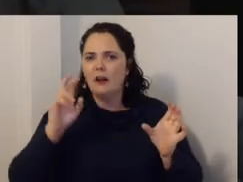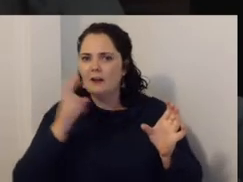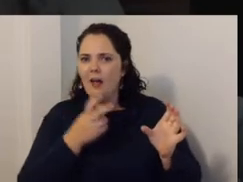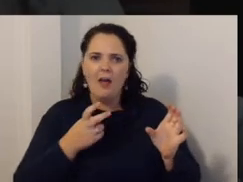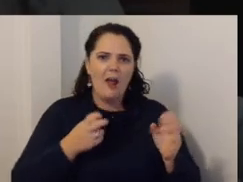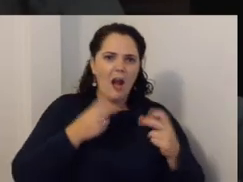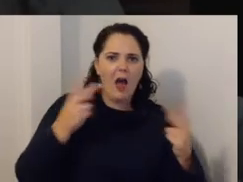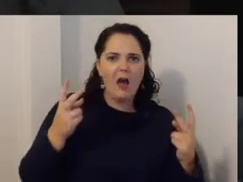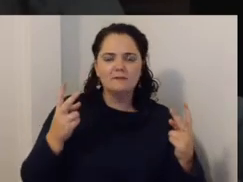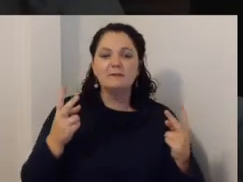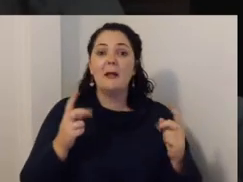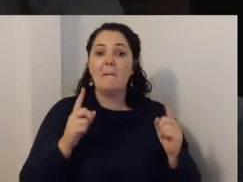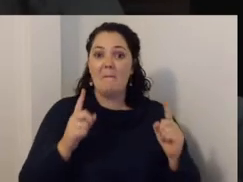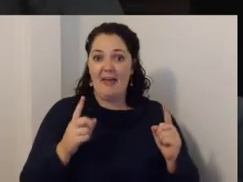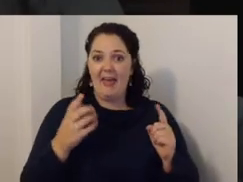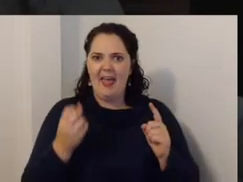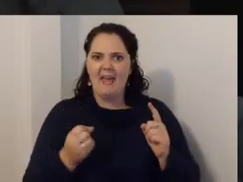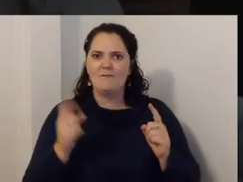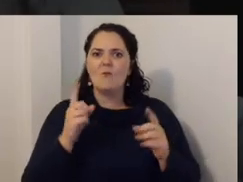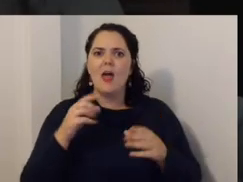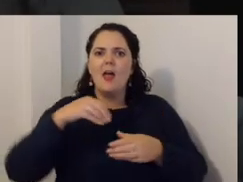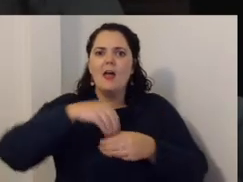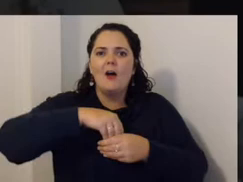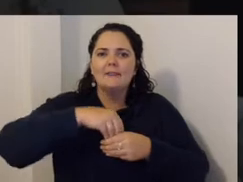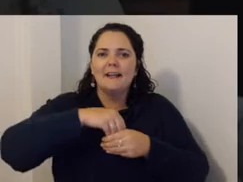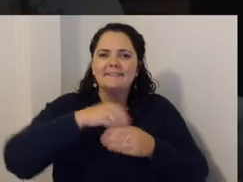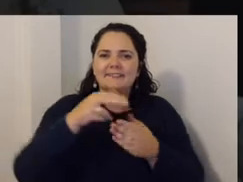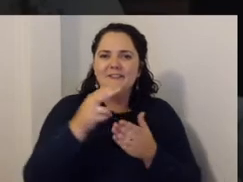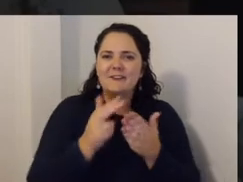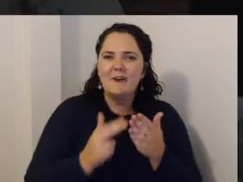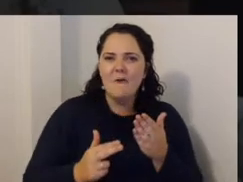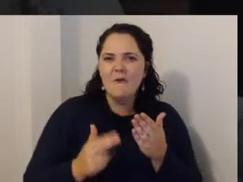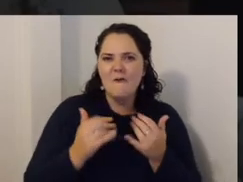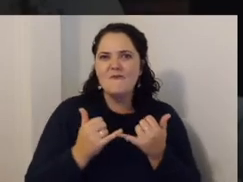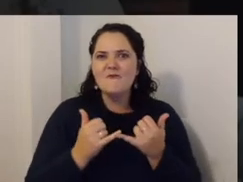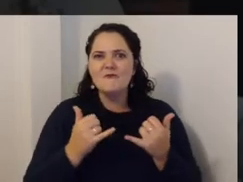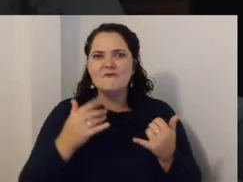but then you have the exaggerated dramatic content of those paintings and drawings as well so we're